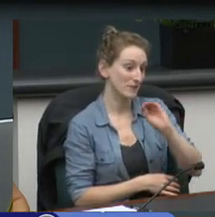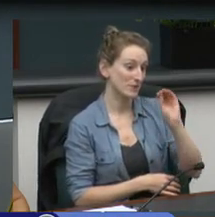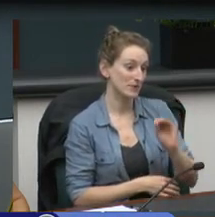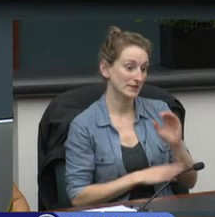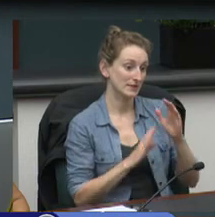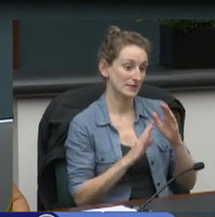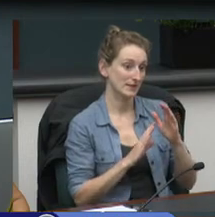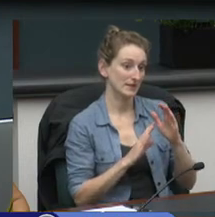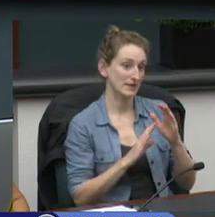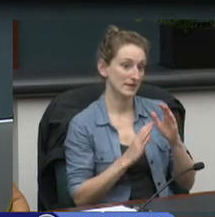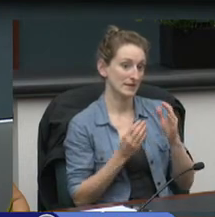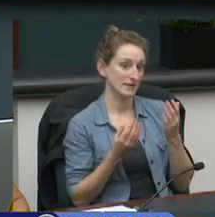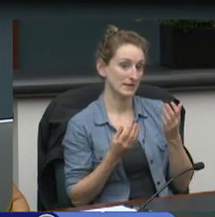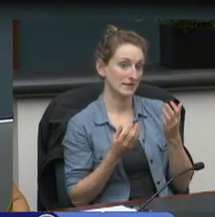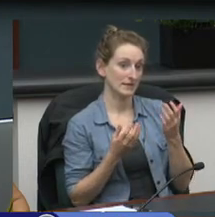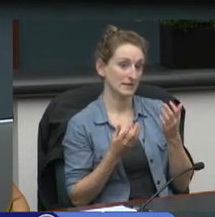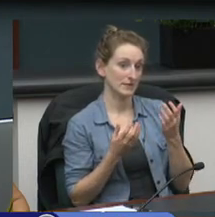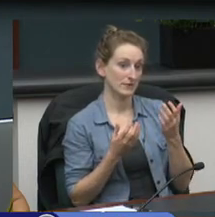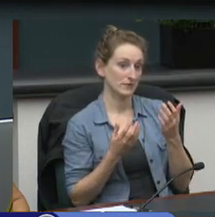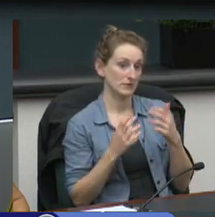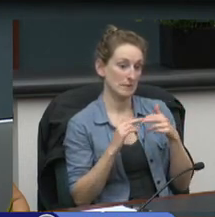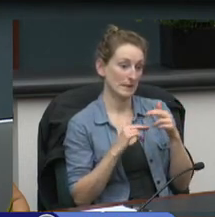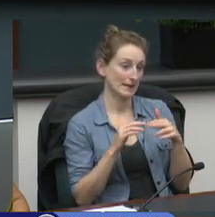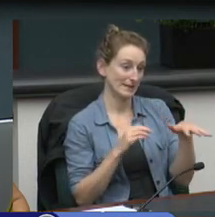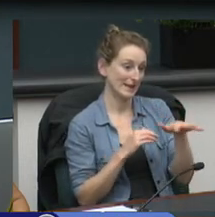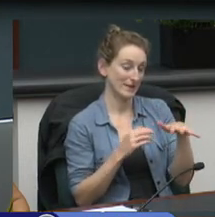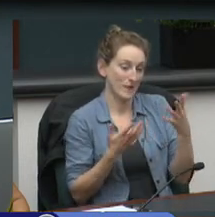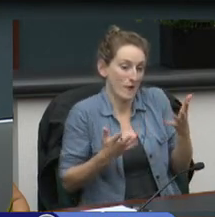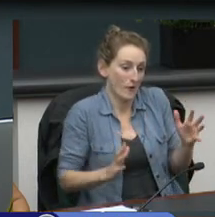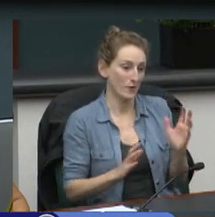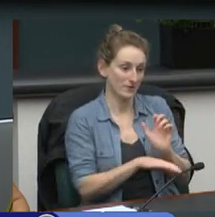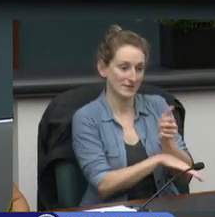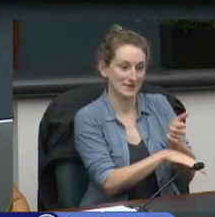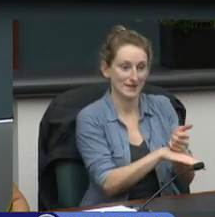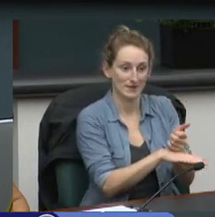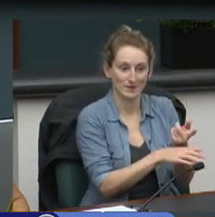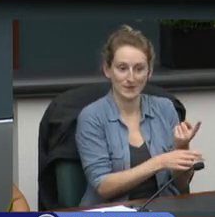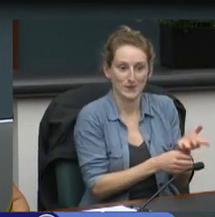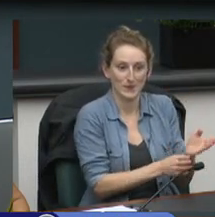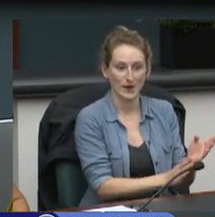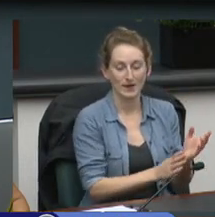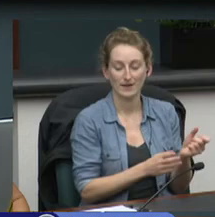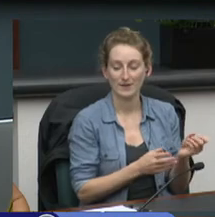number one number two the solution to managing parking problem in a